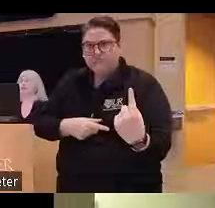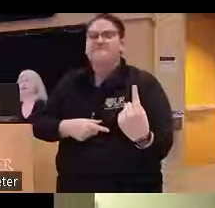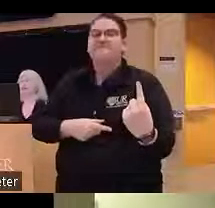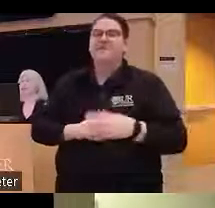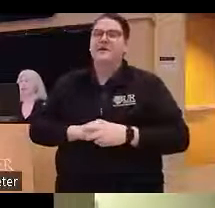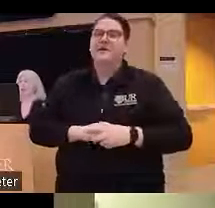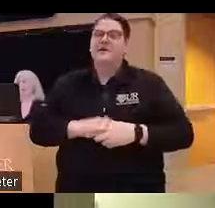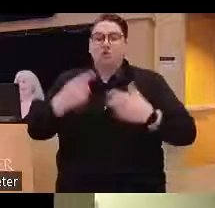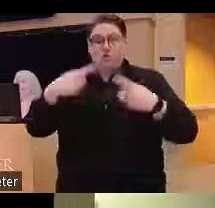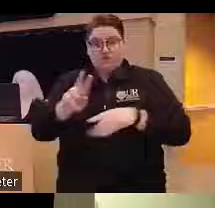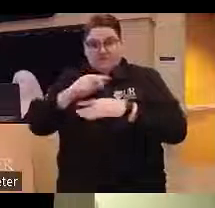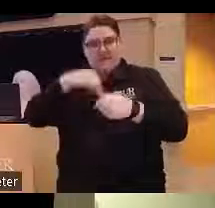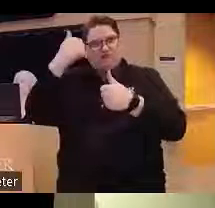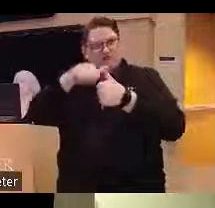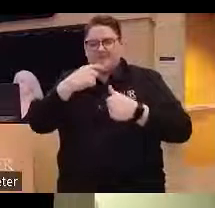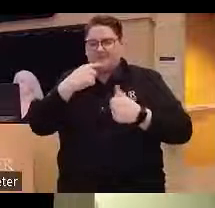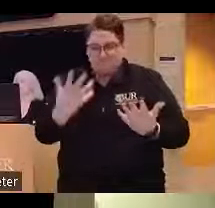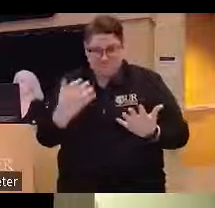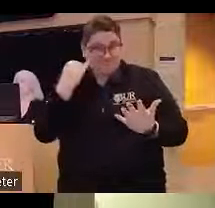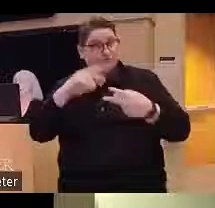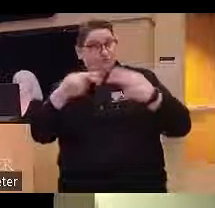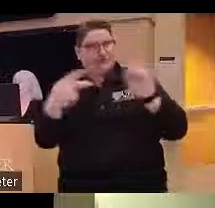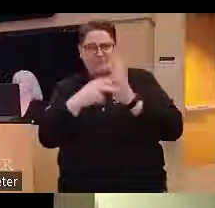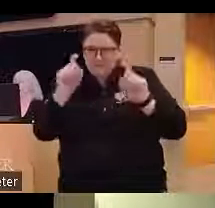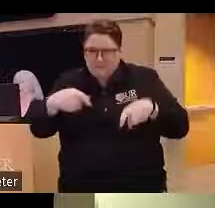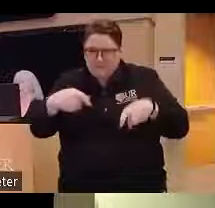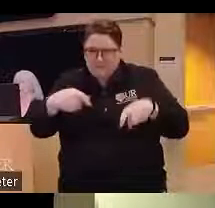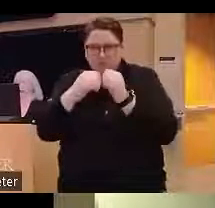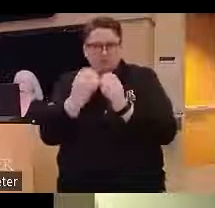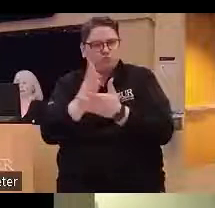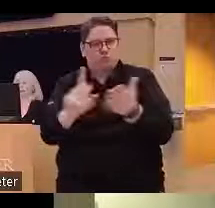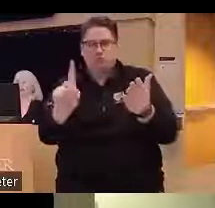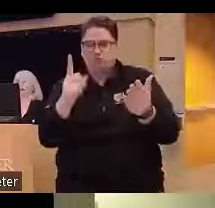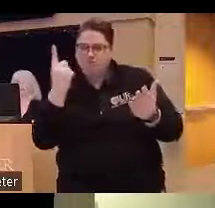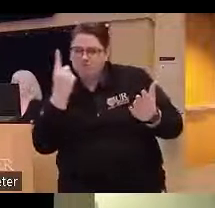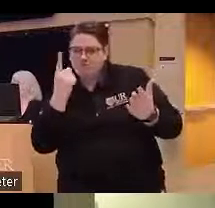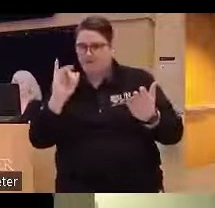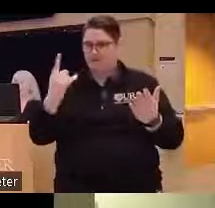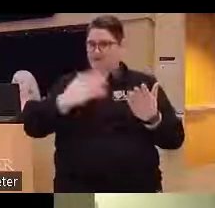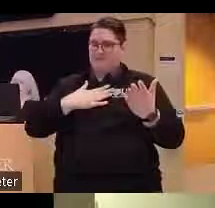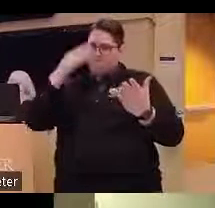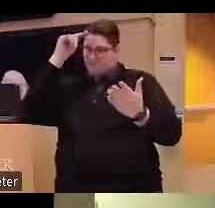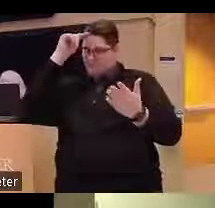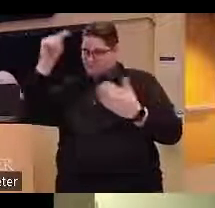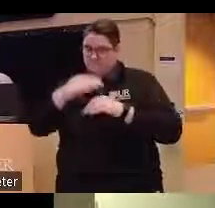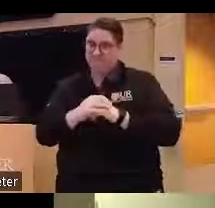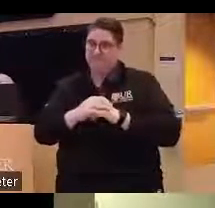genetic it must be new mutations um and that was a perspective now we know schizophrenia is highly